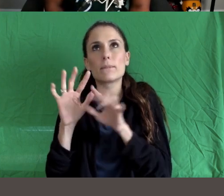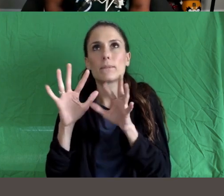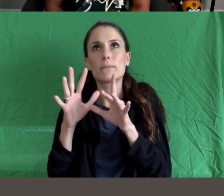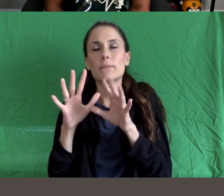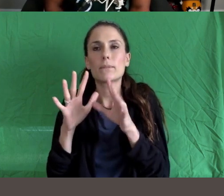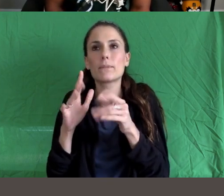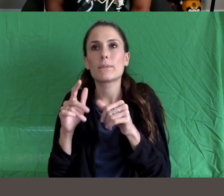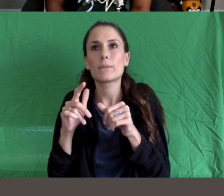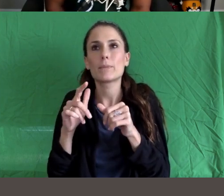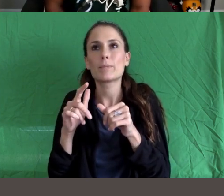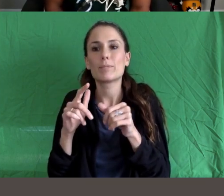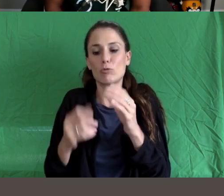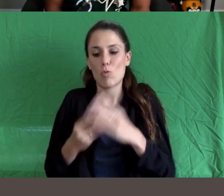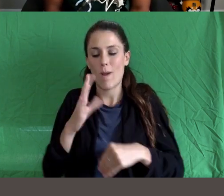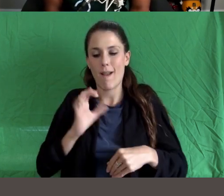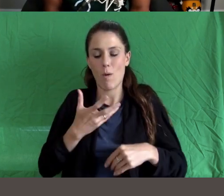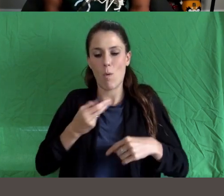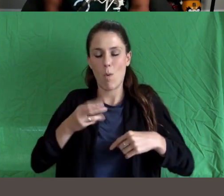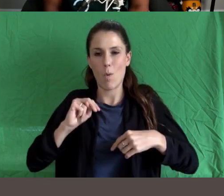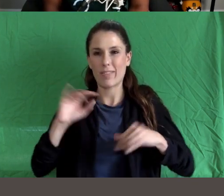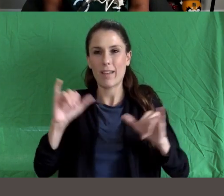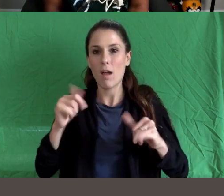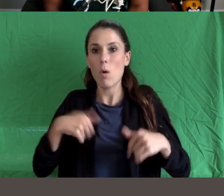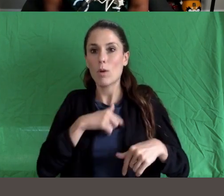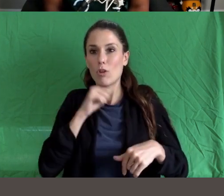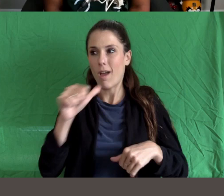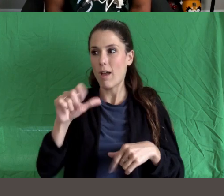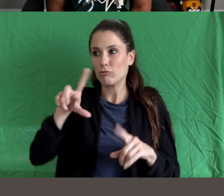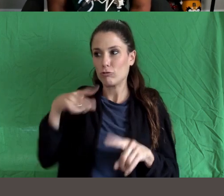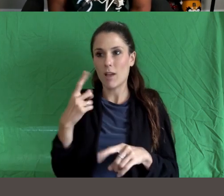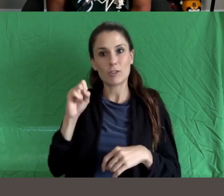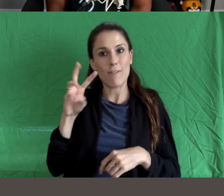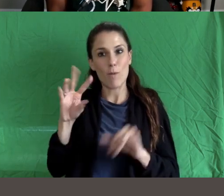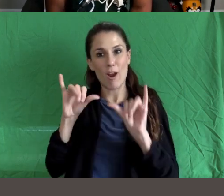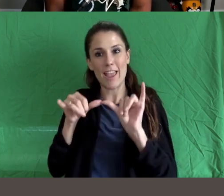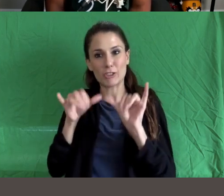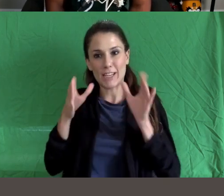we're not just software engineers, but we truly are a generation of gamers.